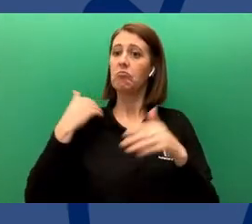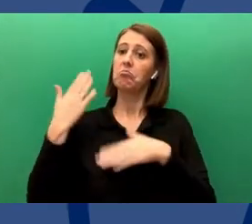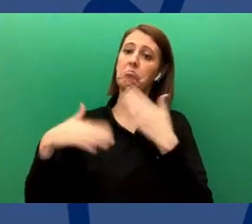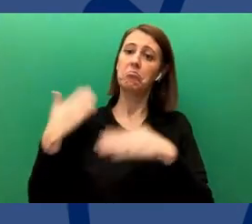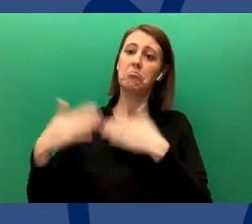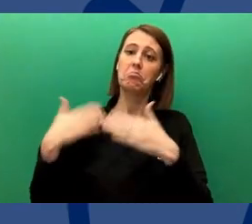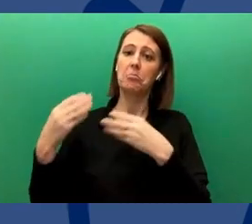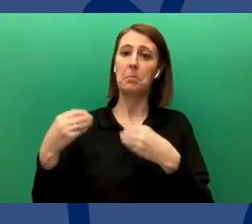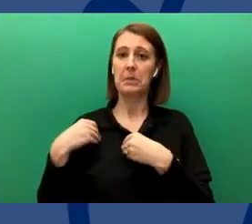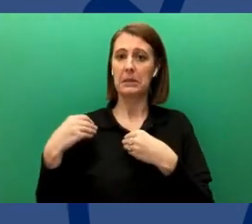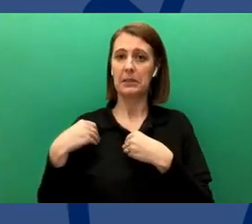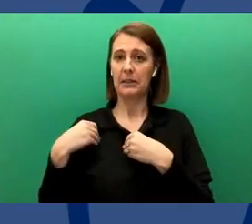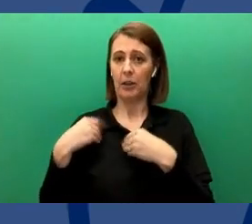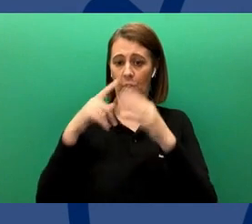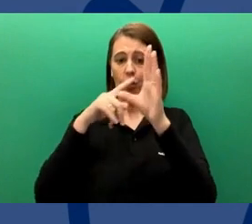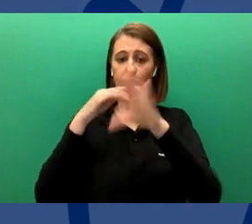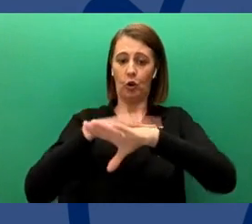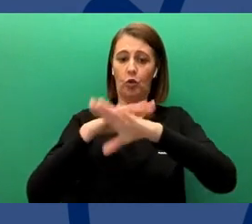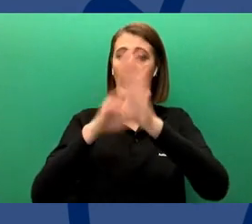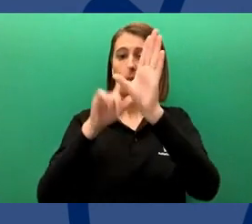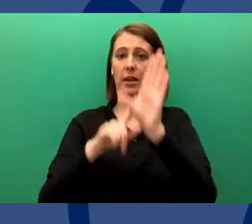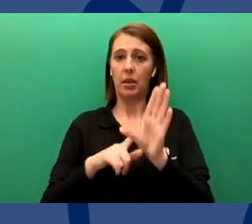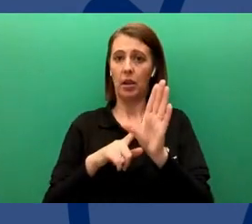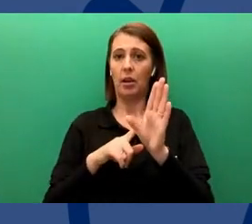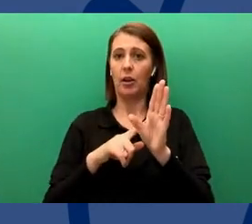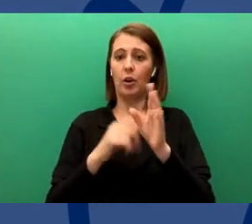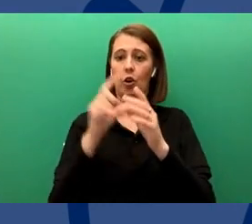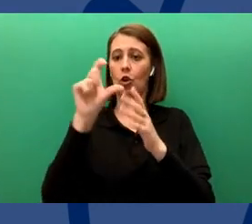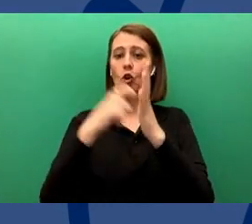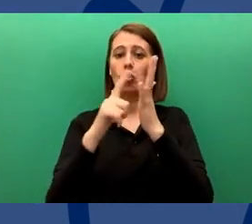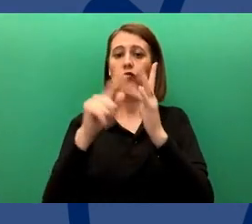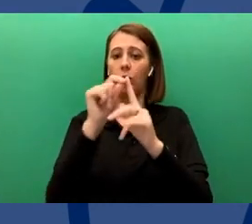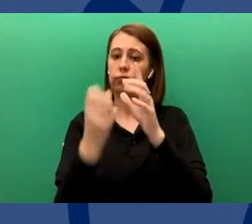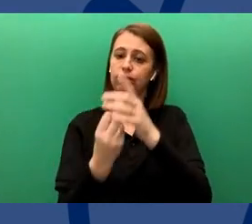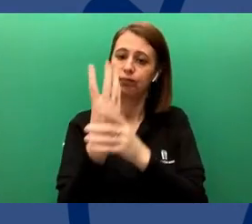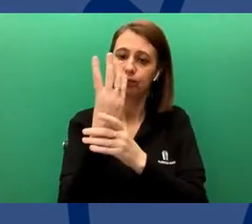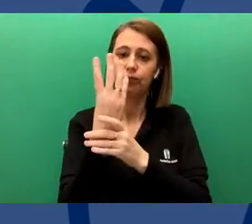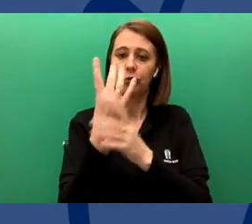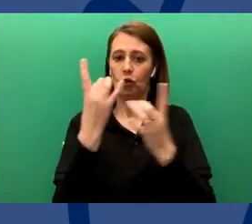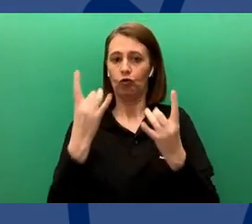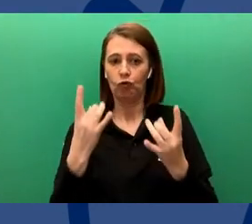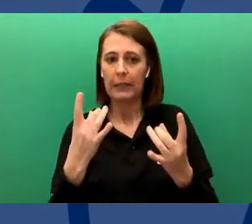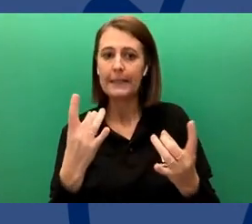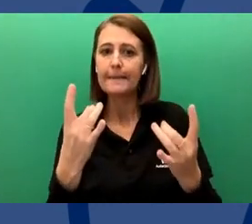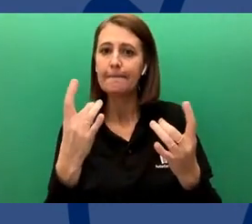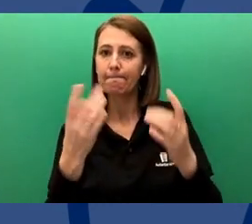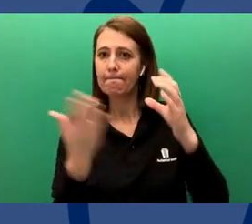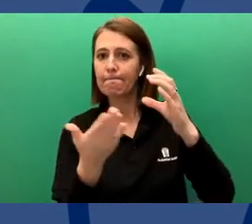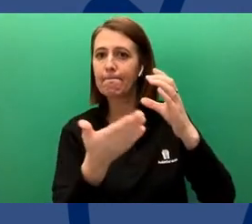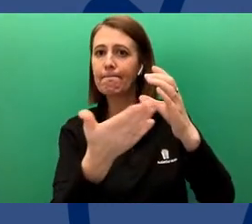year at which your crop has matured or has come on board, or this year your crop didn't